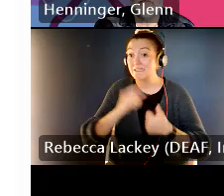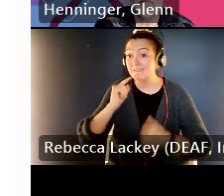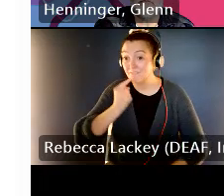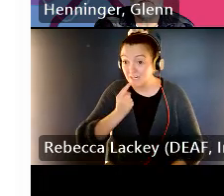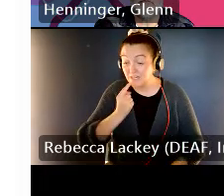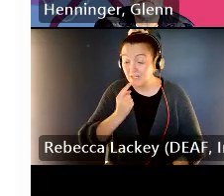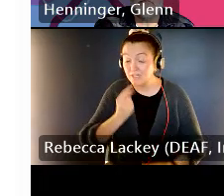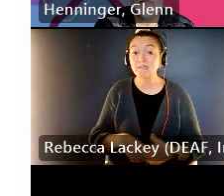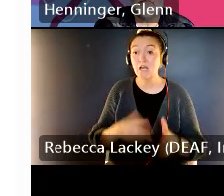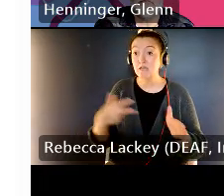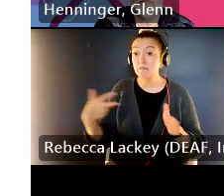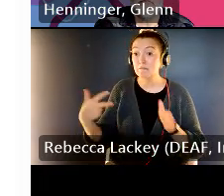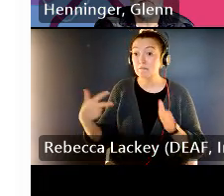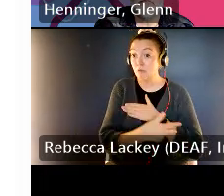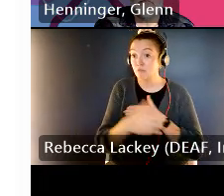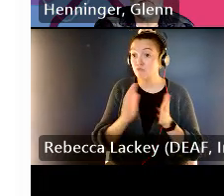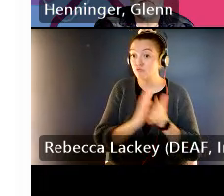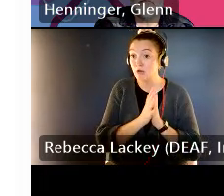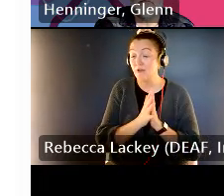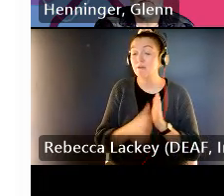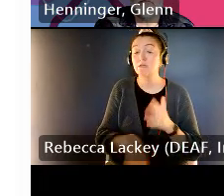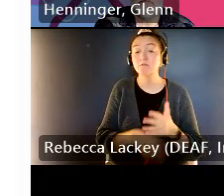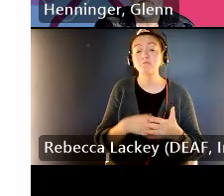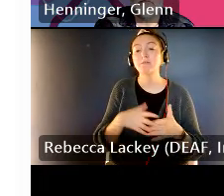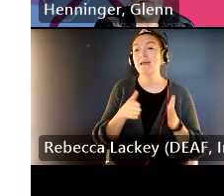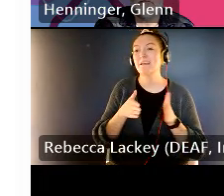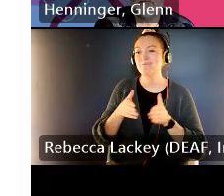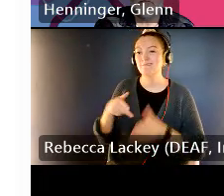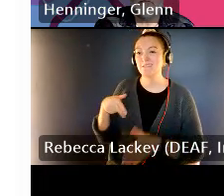cut through traffic, and sidewalk gaps.